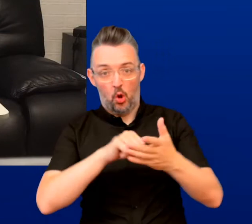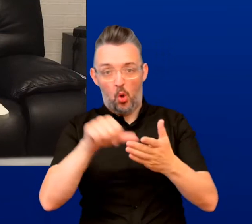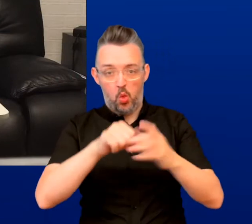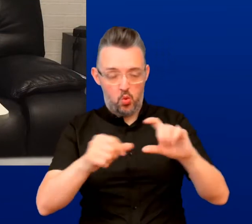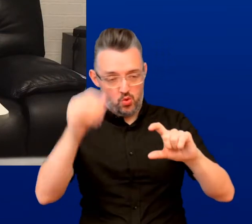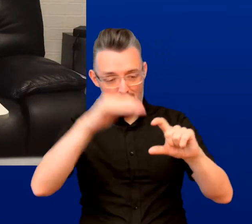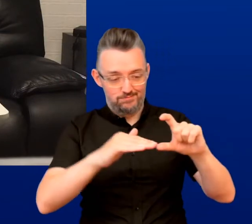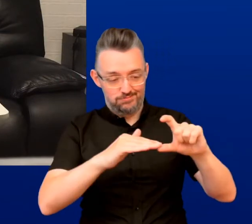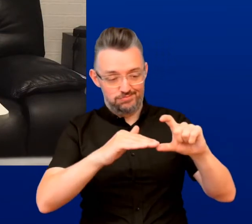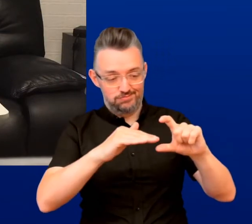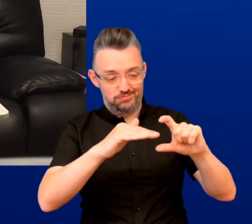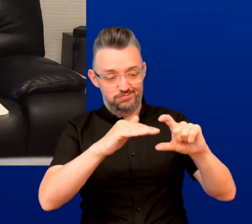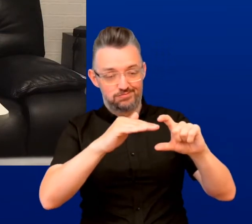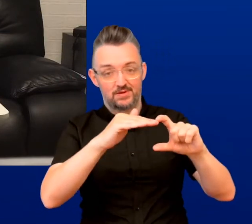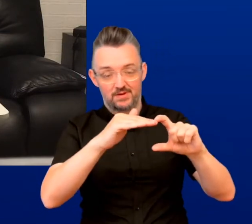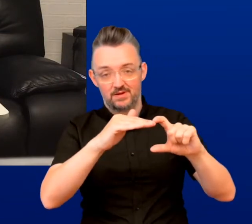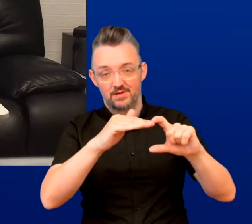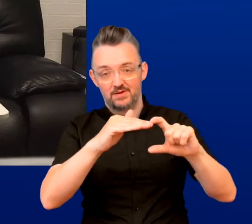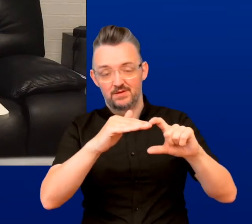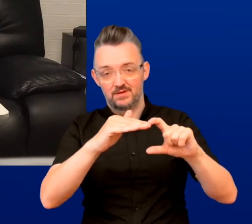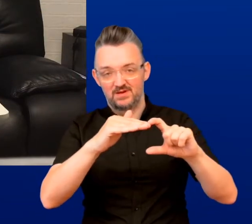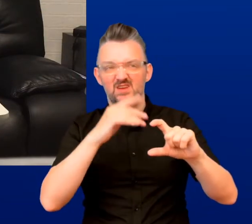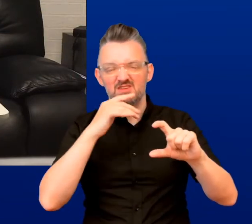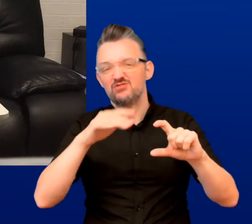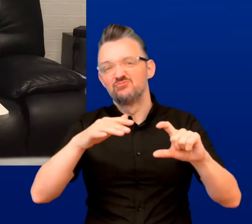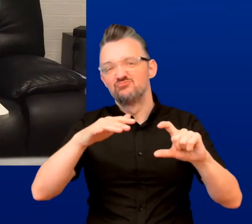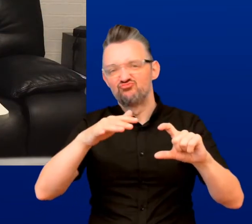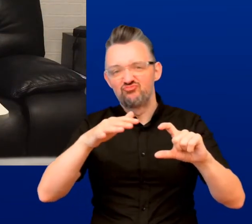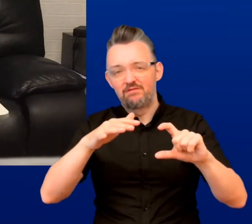this jar, its enough